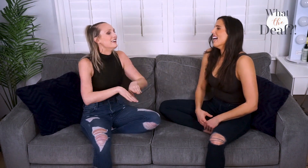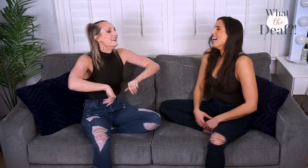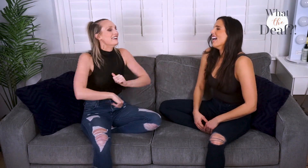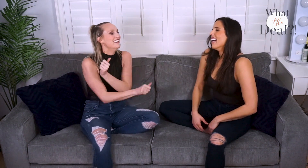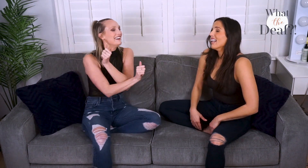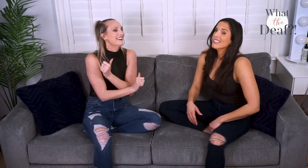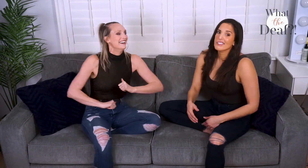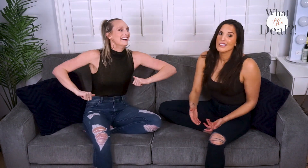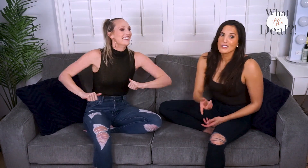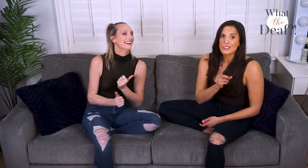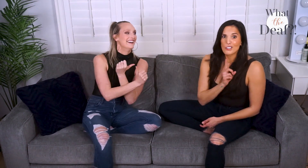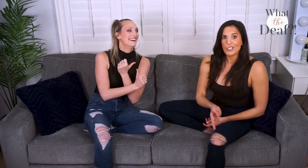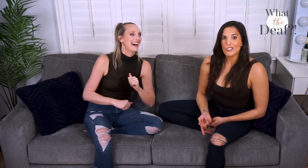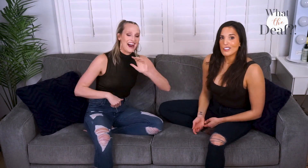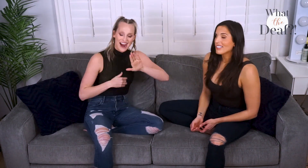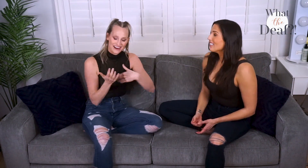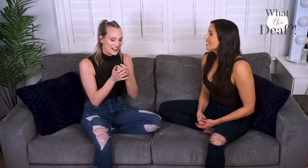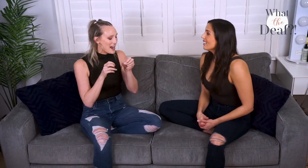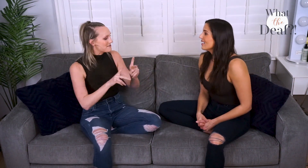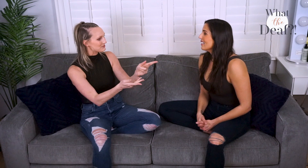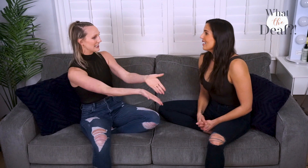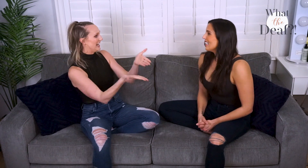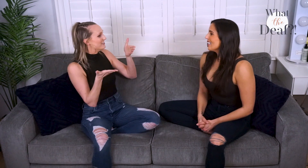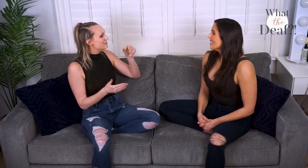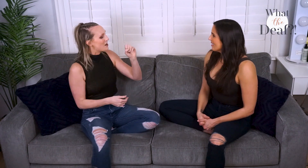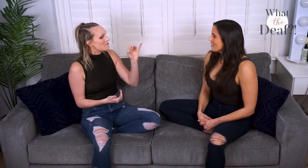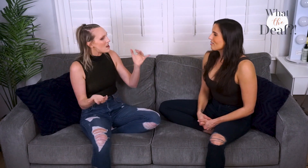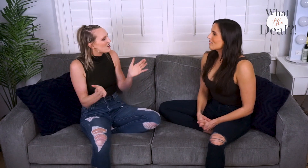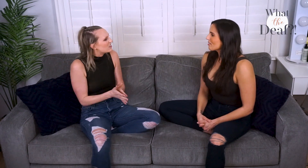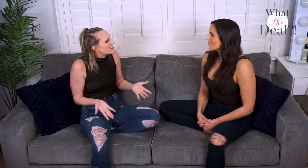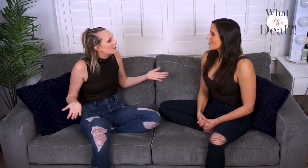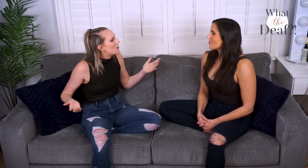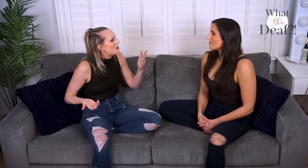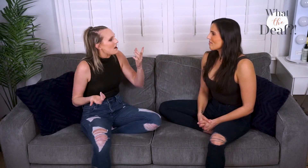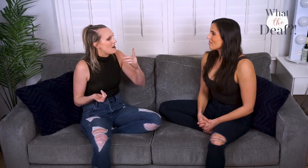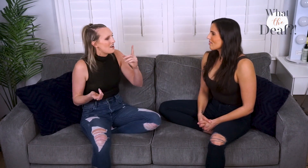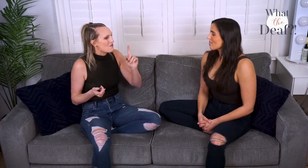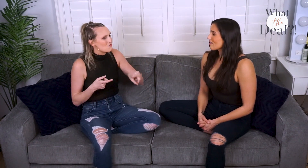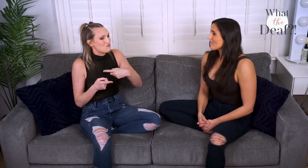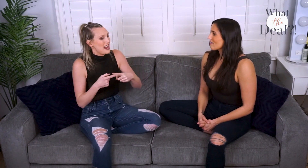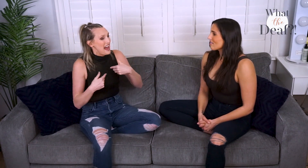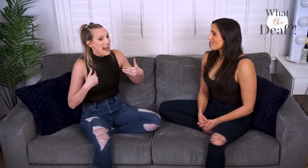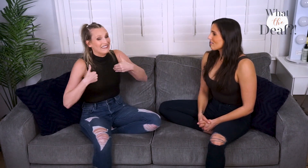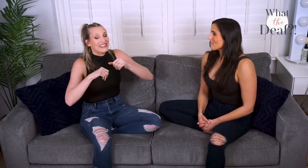that you tap together. True. All the opportunities are there, and I don't know,